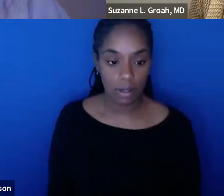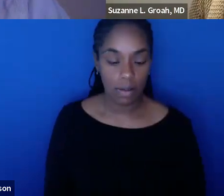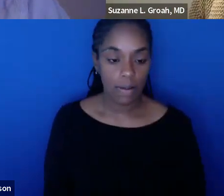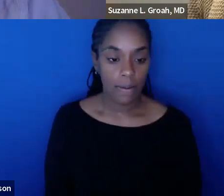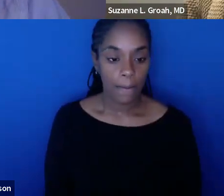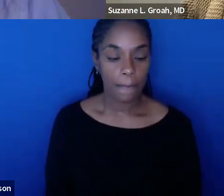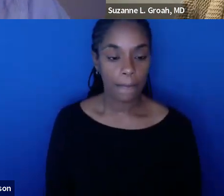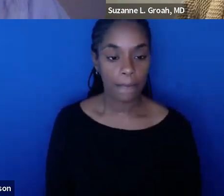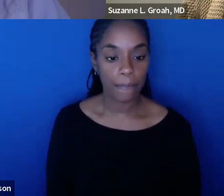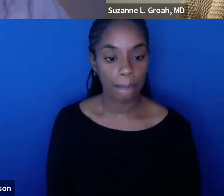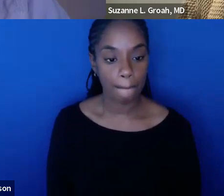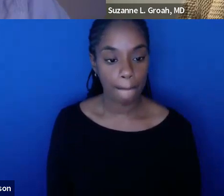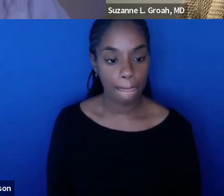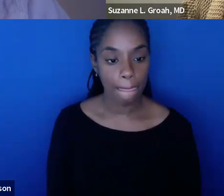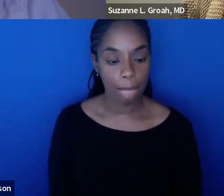We have a Baclofen pump trial, right?